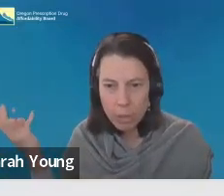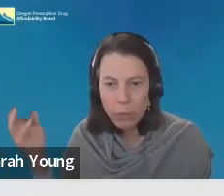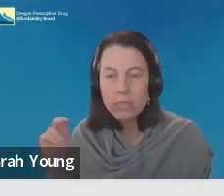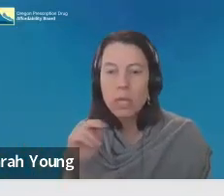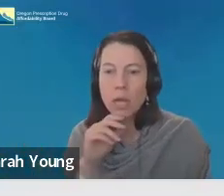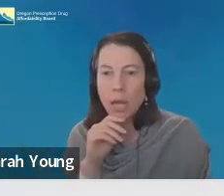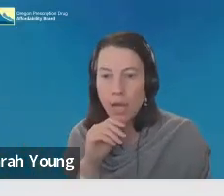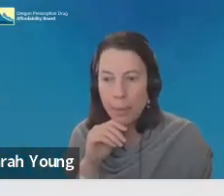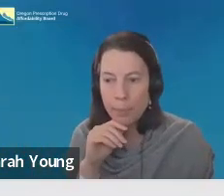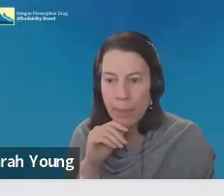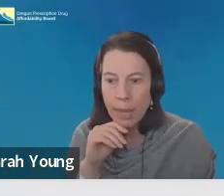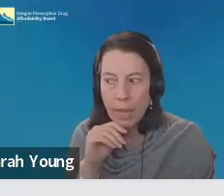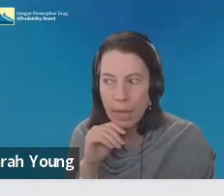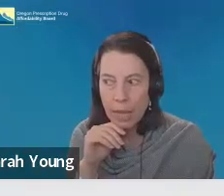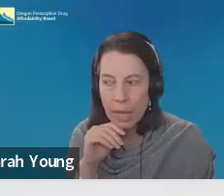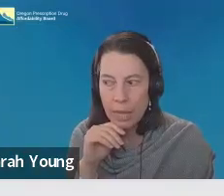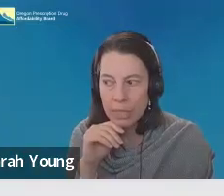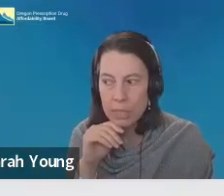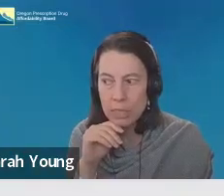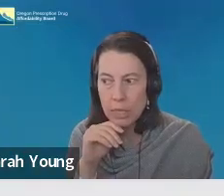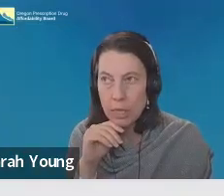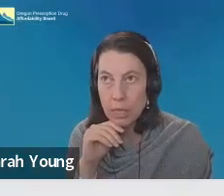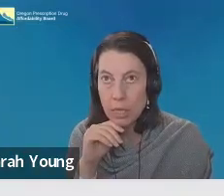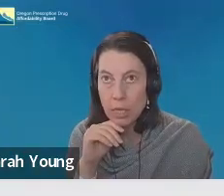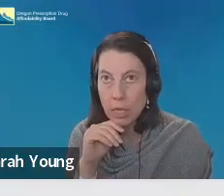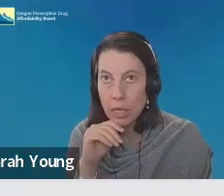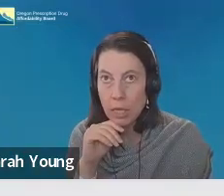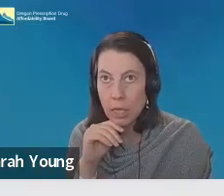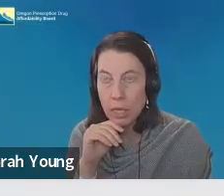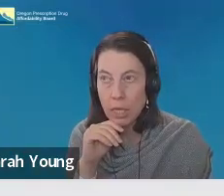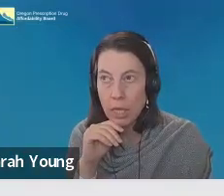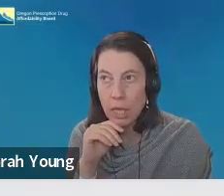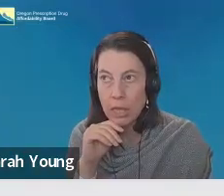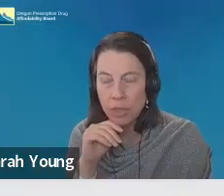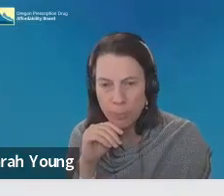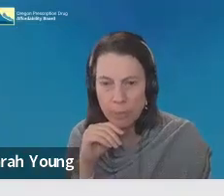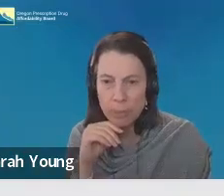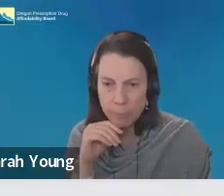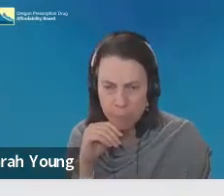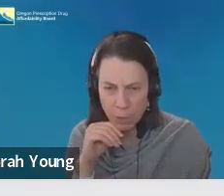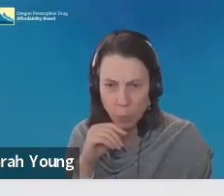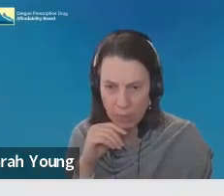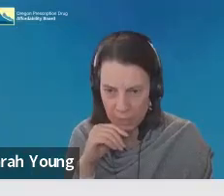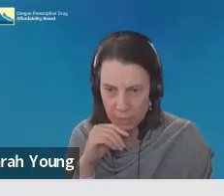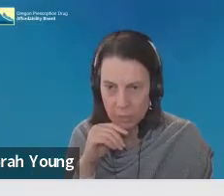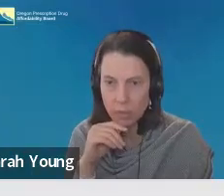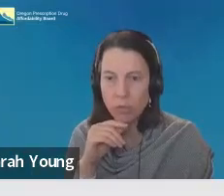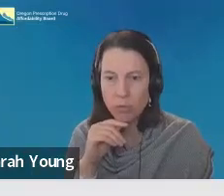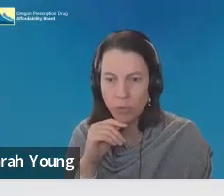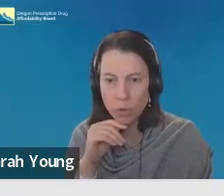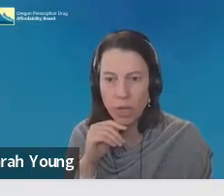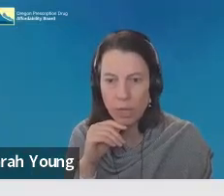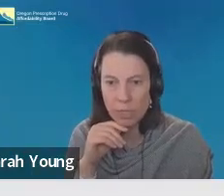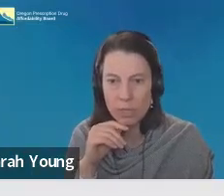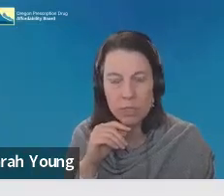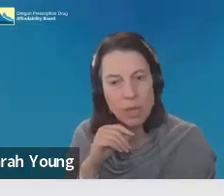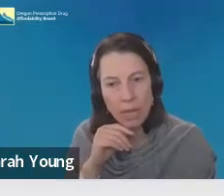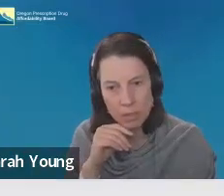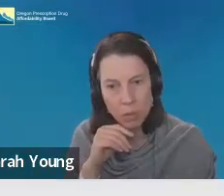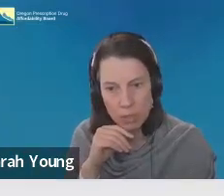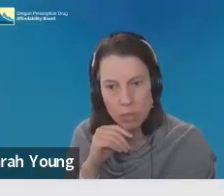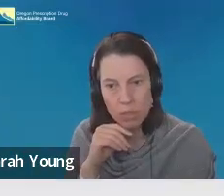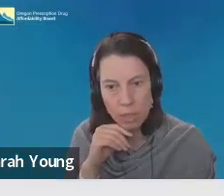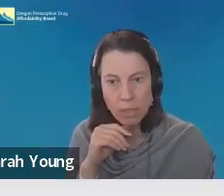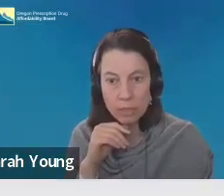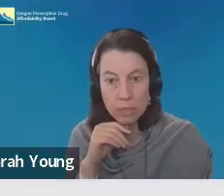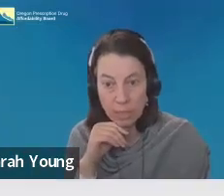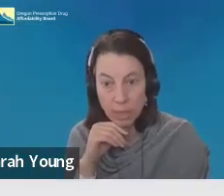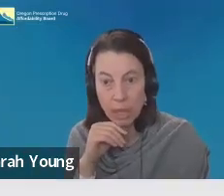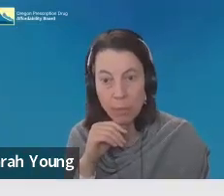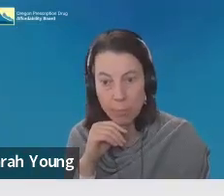ambiguities. Um, and that there may be better ways for us to ask questions and collect data